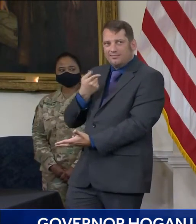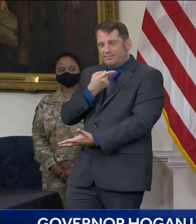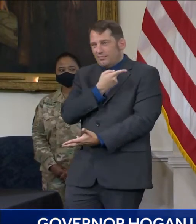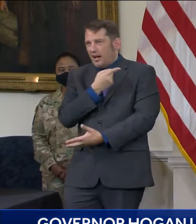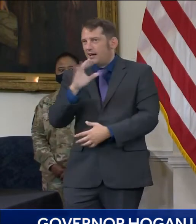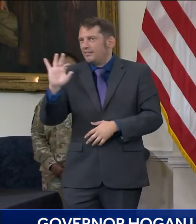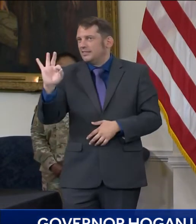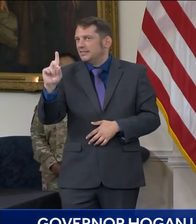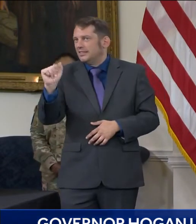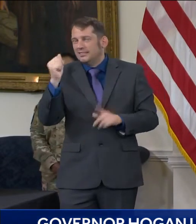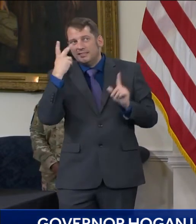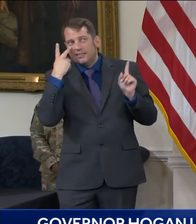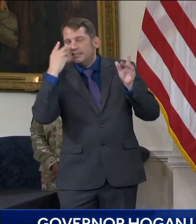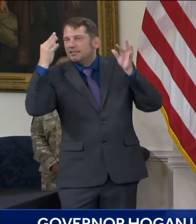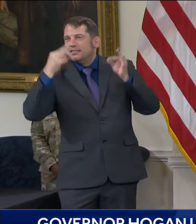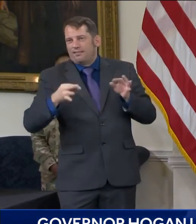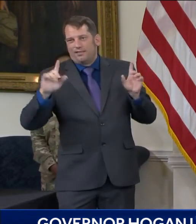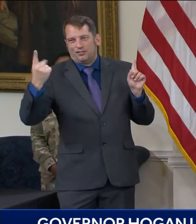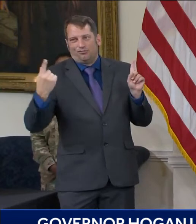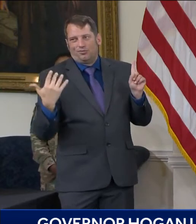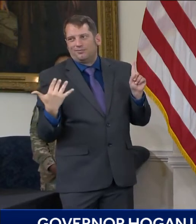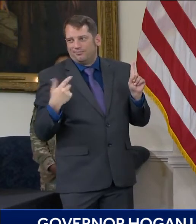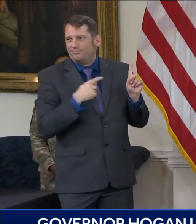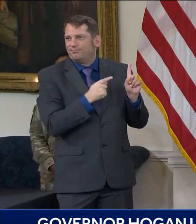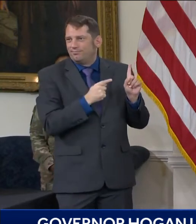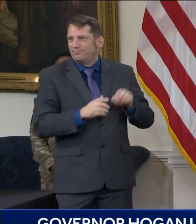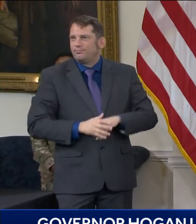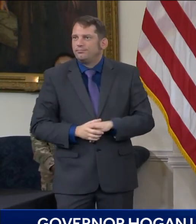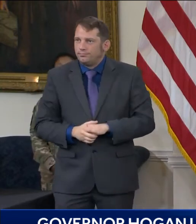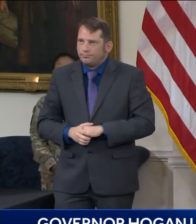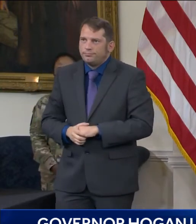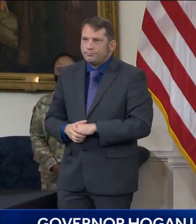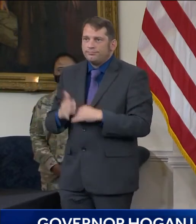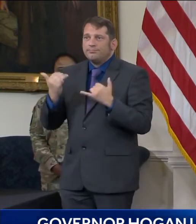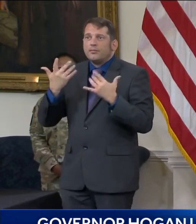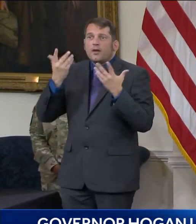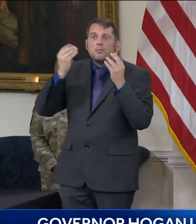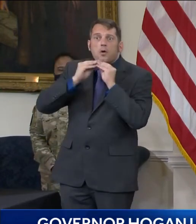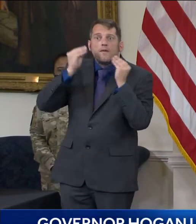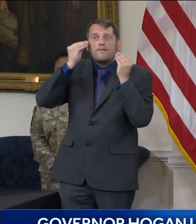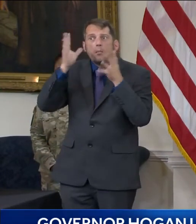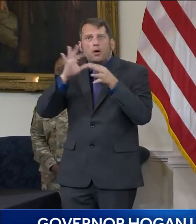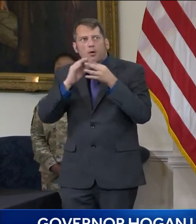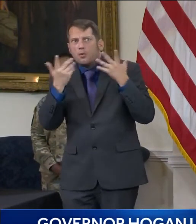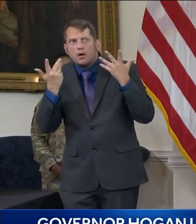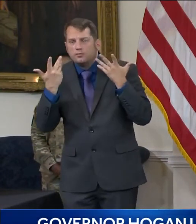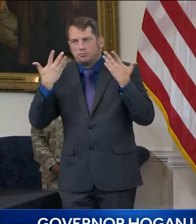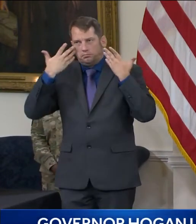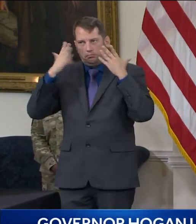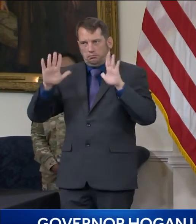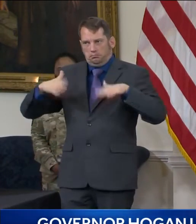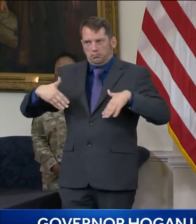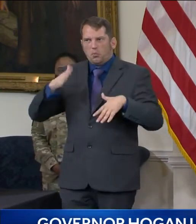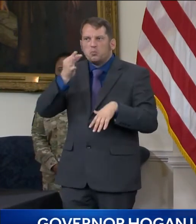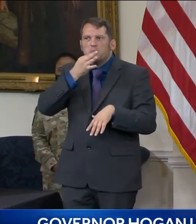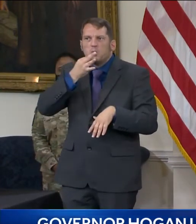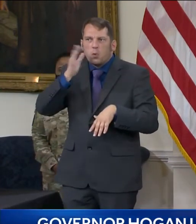SHIPPED IF AND WHEN THE FDA MAKES THEIR DECISION. THE REPORT TODAY THEY SAID NOTHING ABOUT BUT, HOPEFULLY